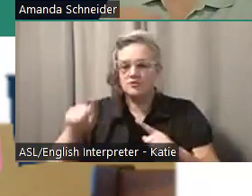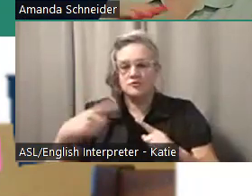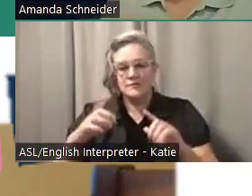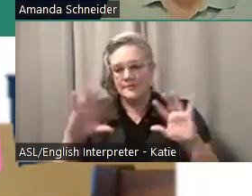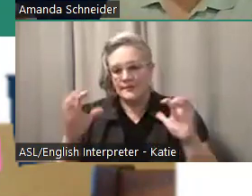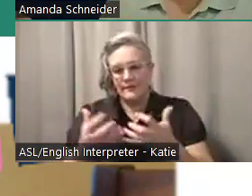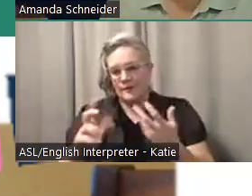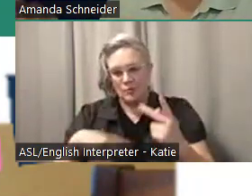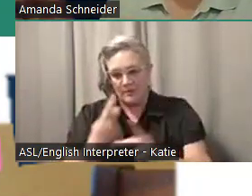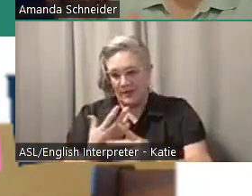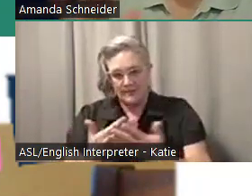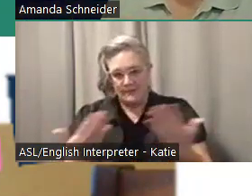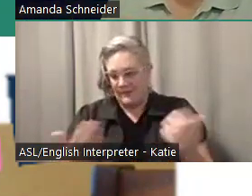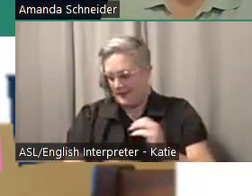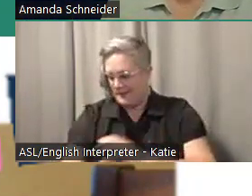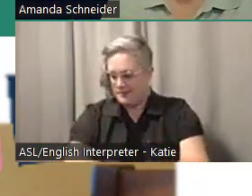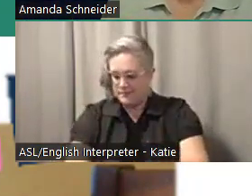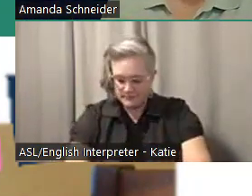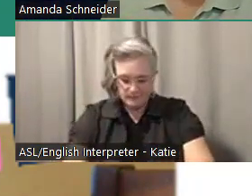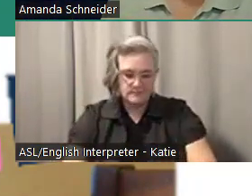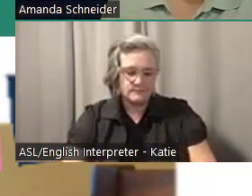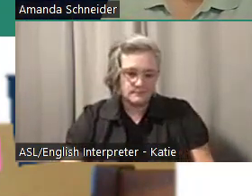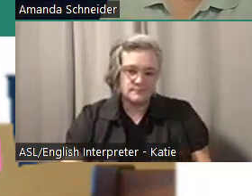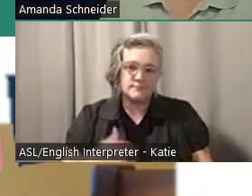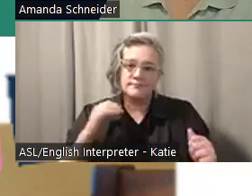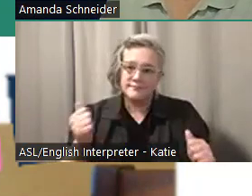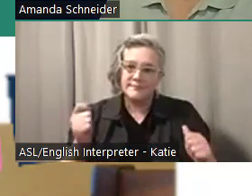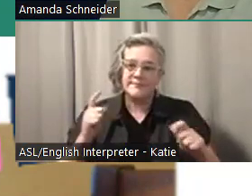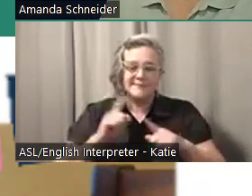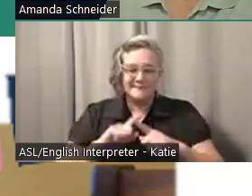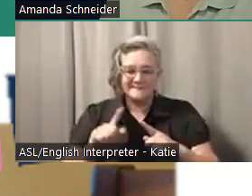This can take on a lot of different formats, um…